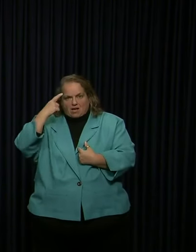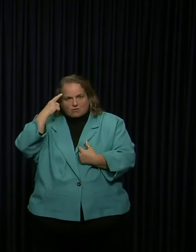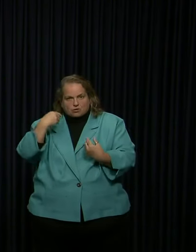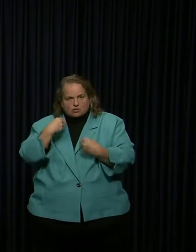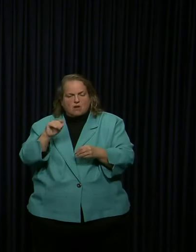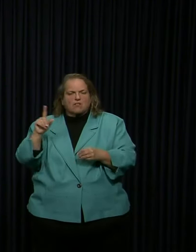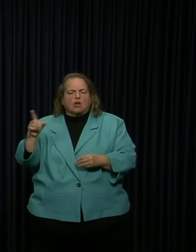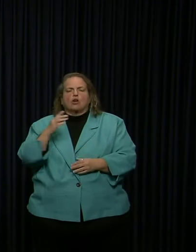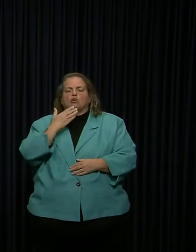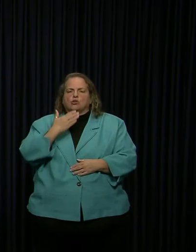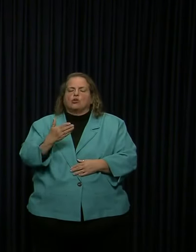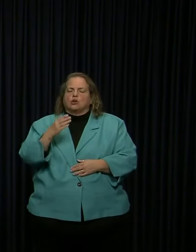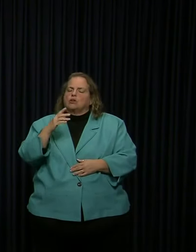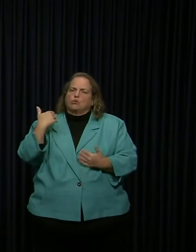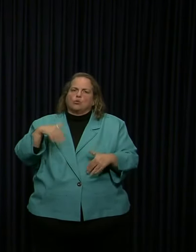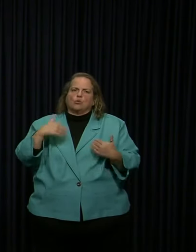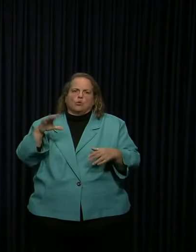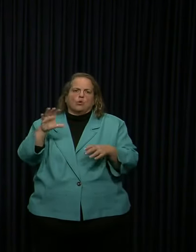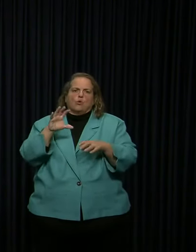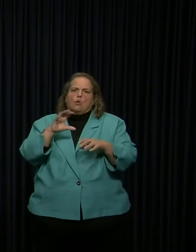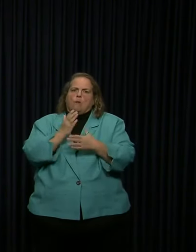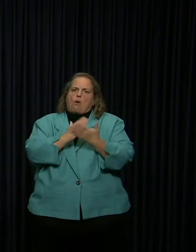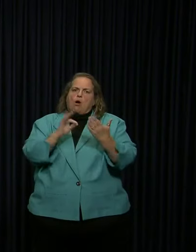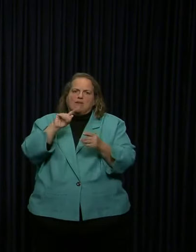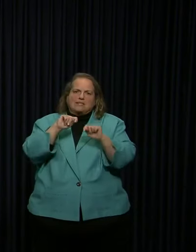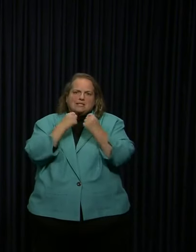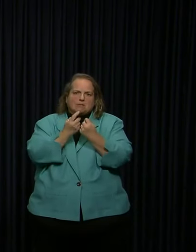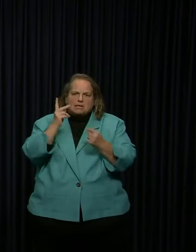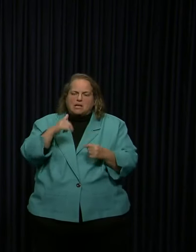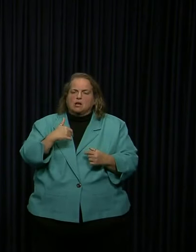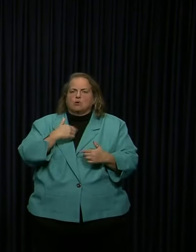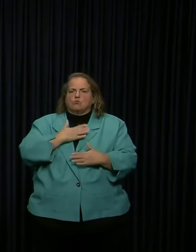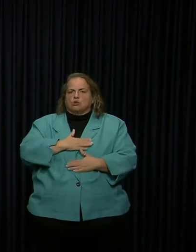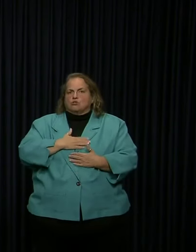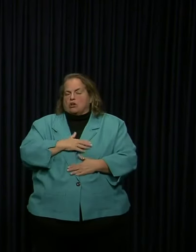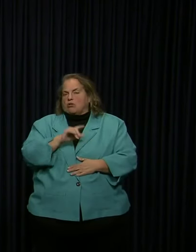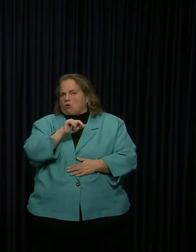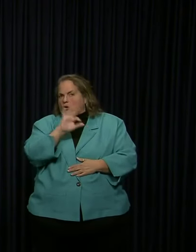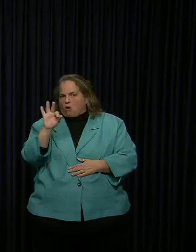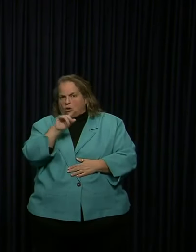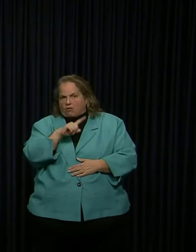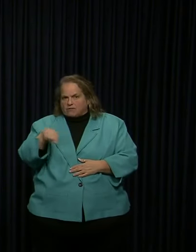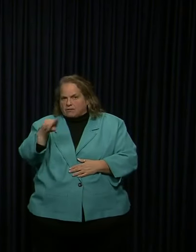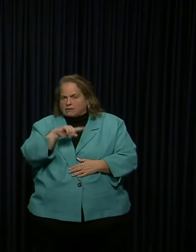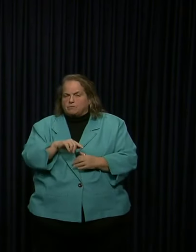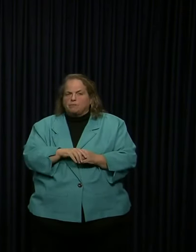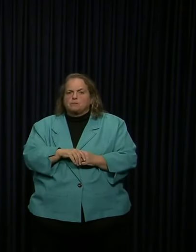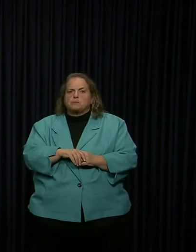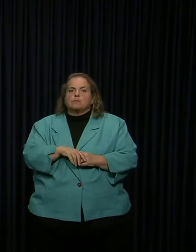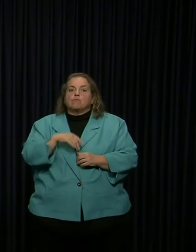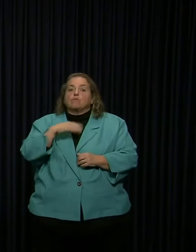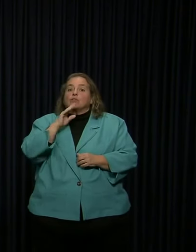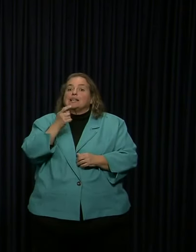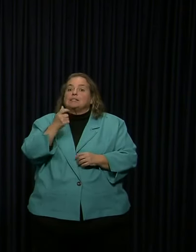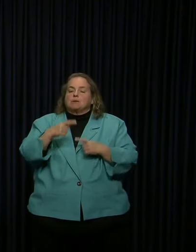CORONAVIRUS. AND WE HAVE THREE WAYS OF TRYING TO GET IT. NUMBER ONE, TRY TO ABOUT IT, WHICH IS INCREDIBLY HARD RIGHT